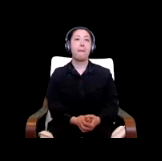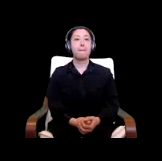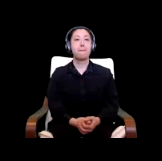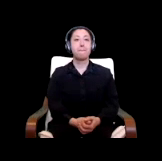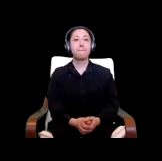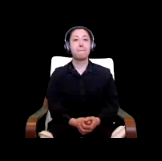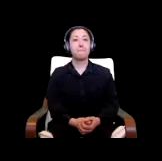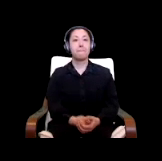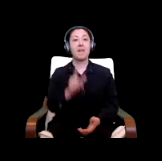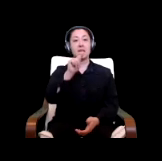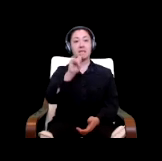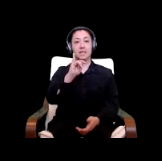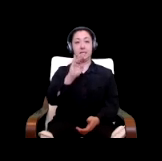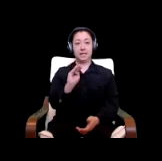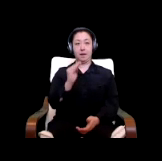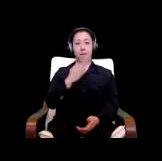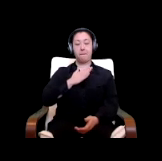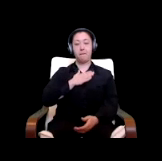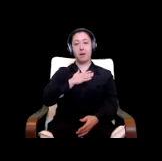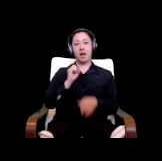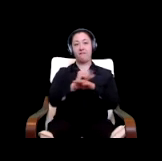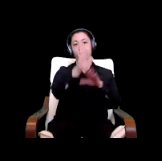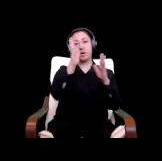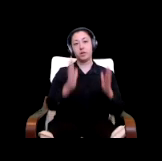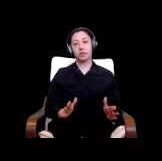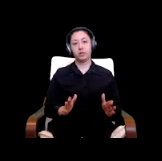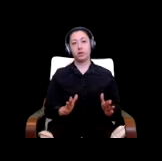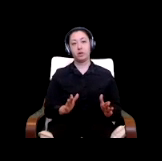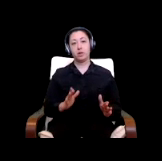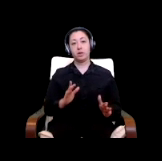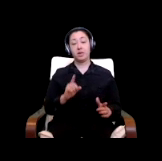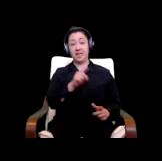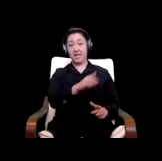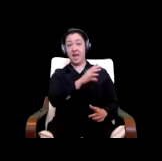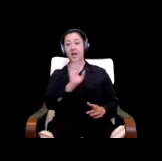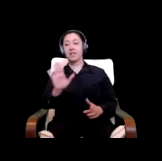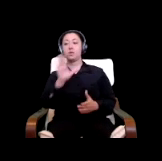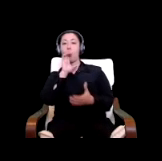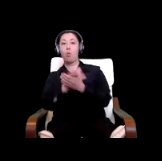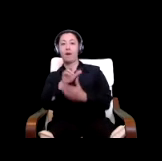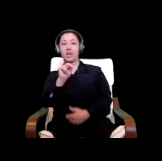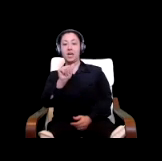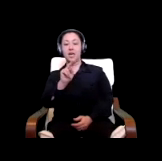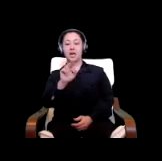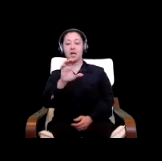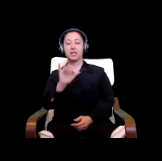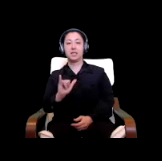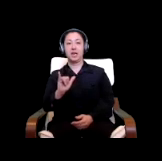Tim Hartshorn, he and his wife Nancy had a number of circle of friends with their son